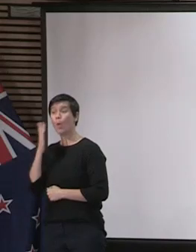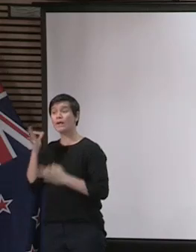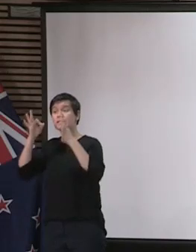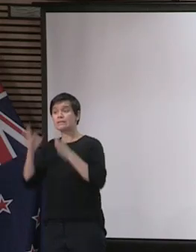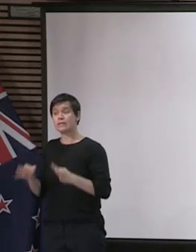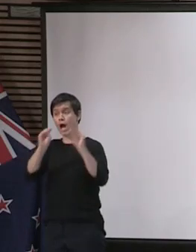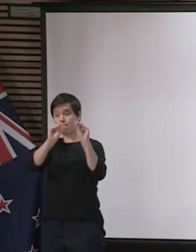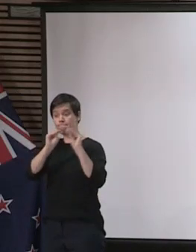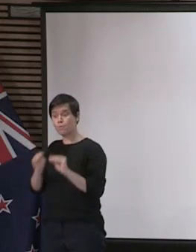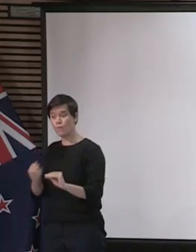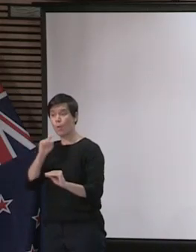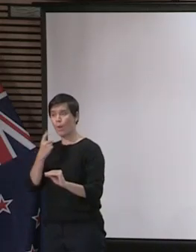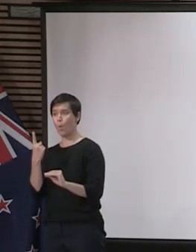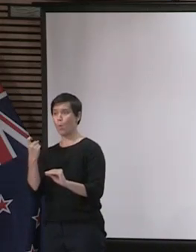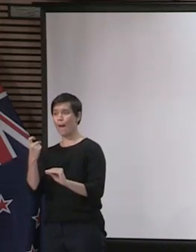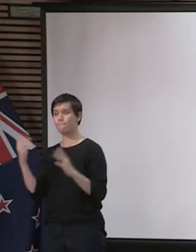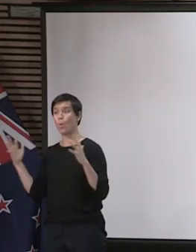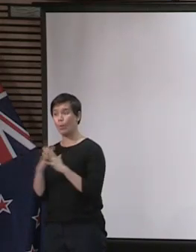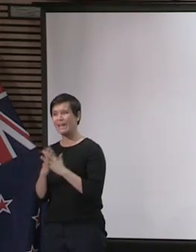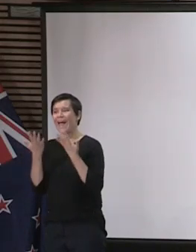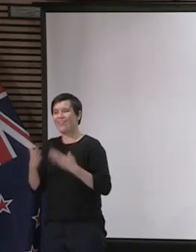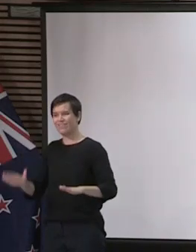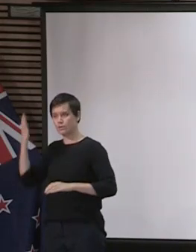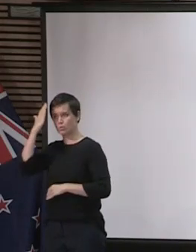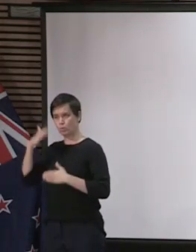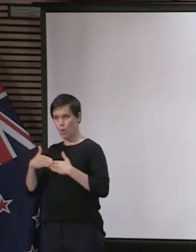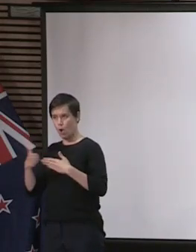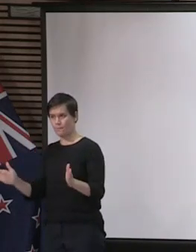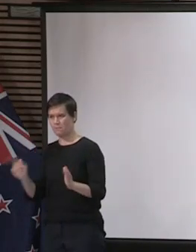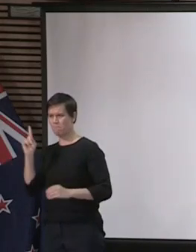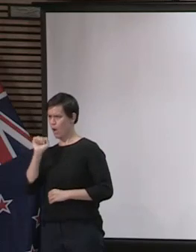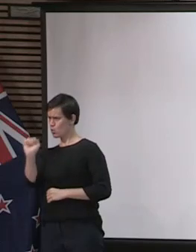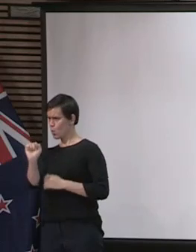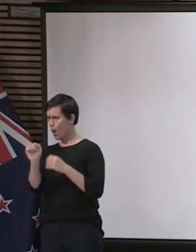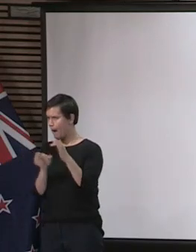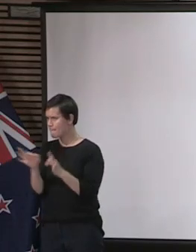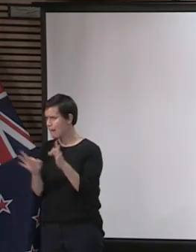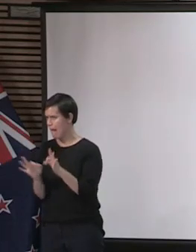The finance Minister said last week that schools would have at least a week after the move down to